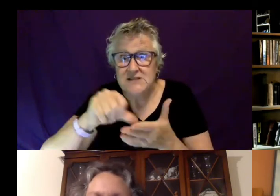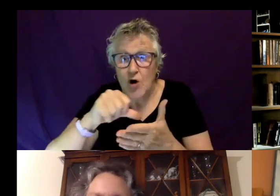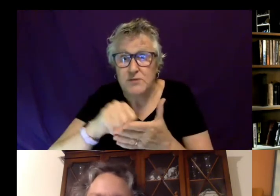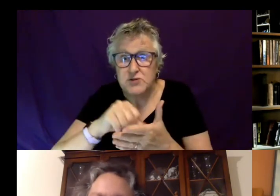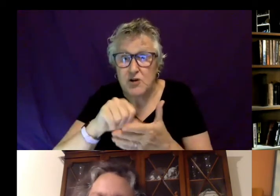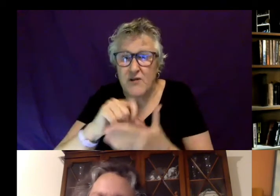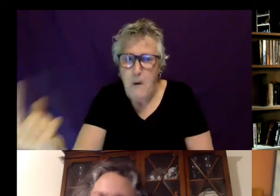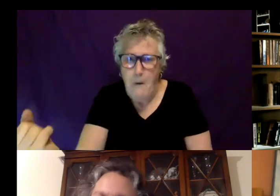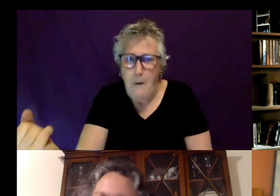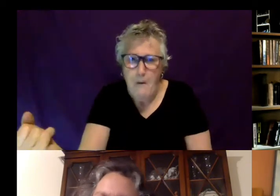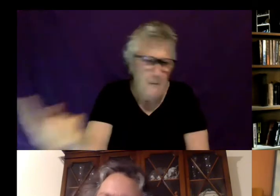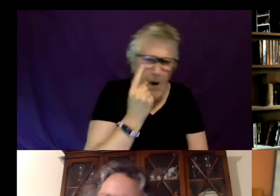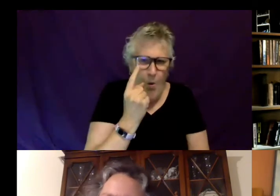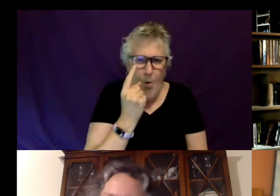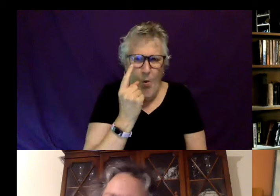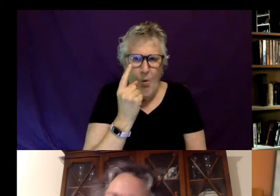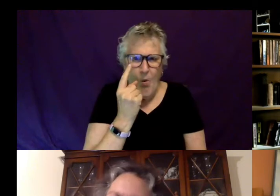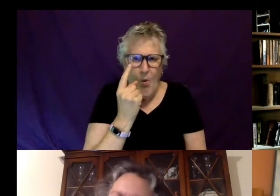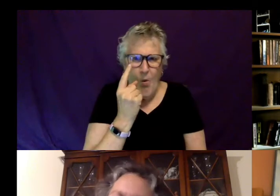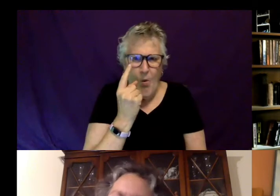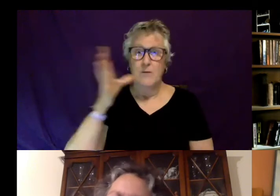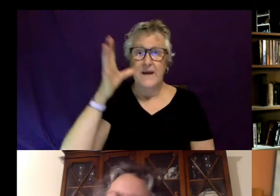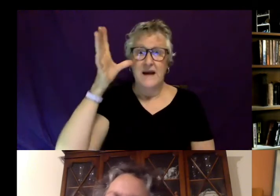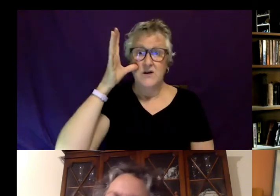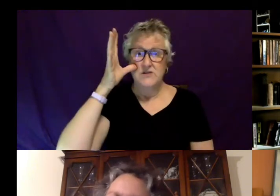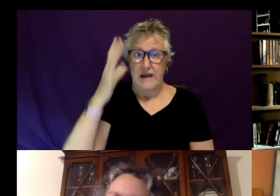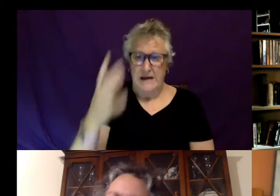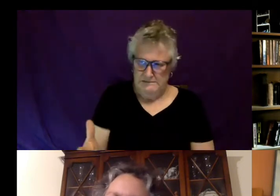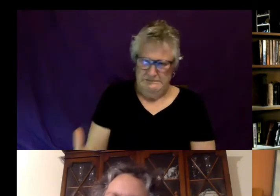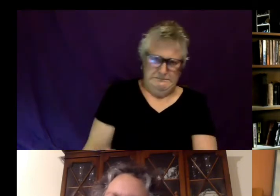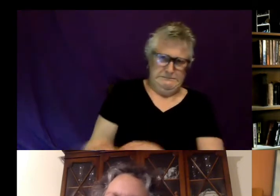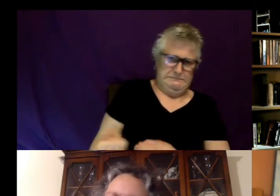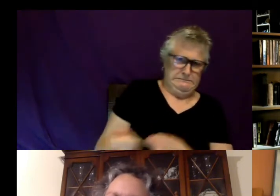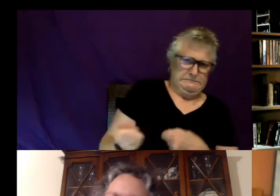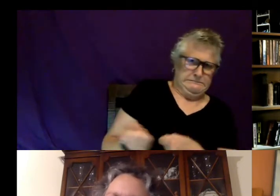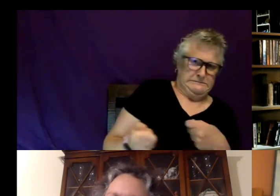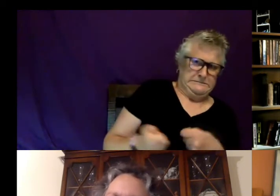dragging them away. Kids were crying. I wouldn't go-- no, no, no.